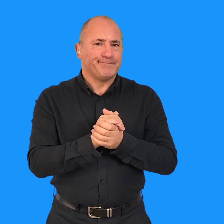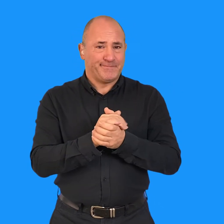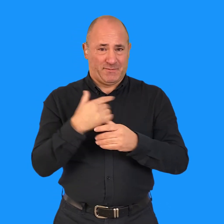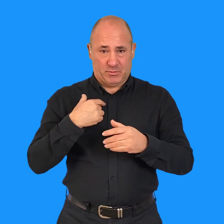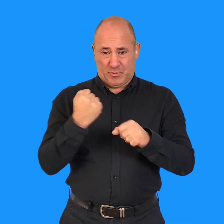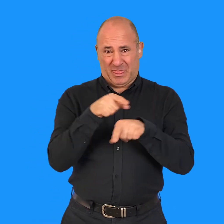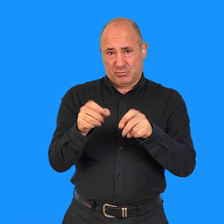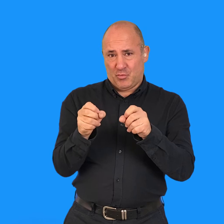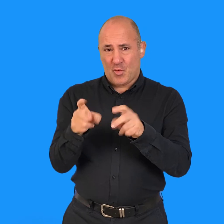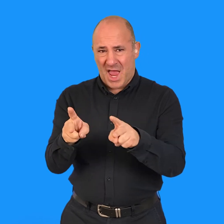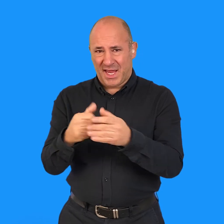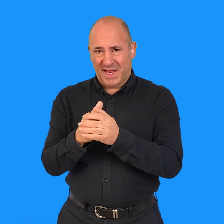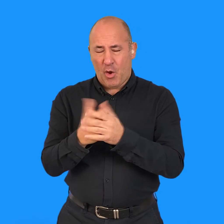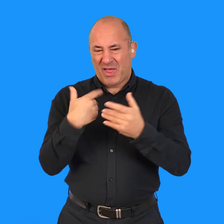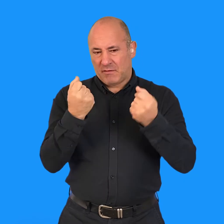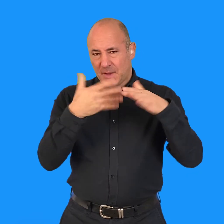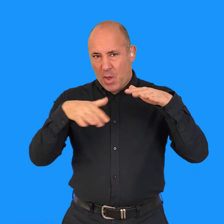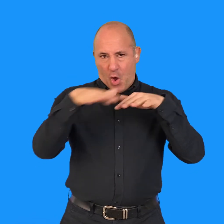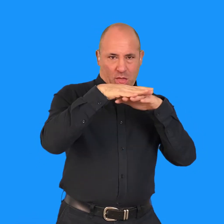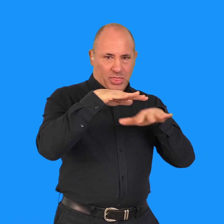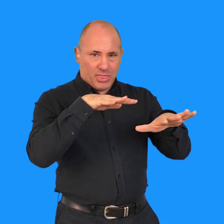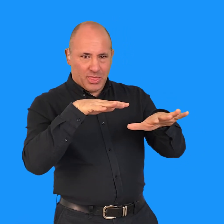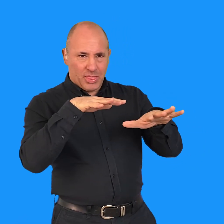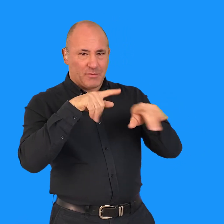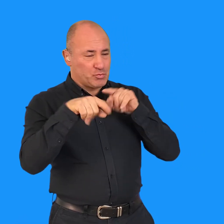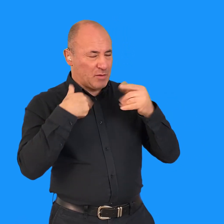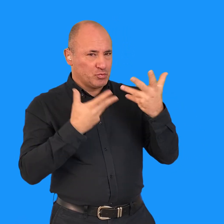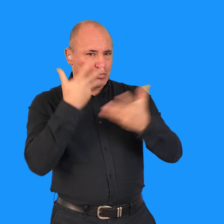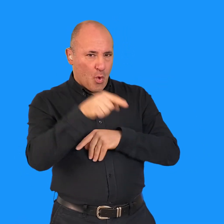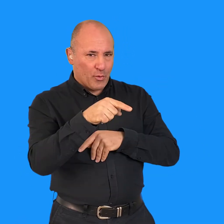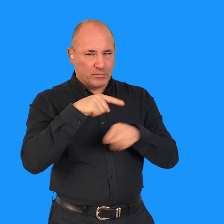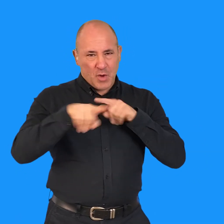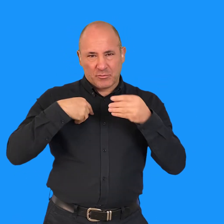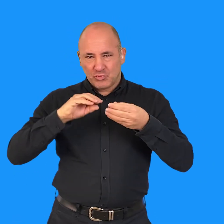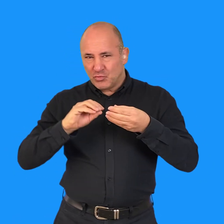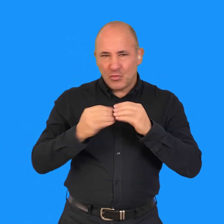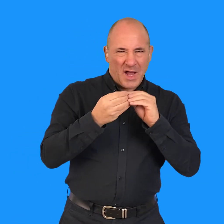or we have this layer on, that makes what I'm trying to do, the story I'm trying to create, the message I'm trying to,